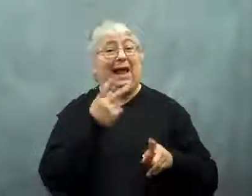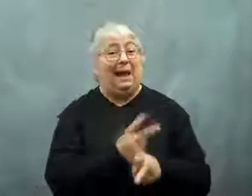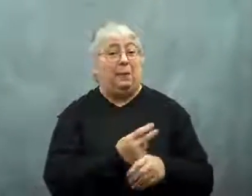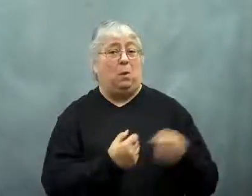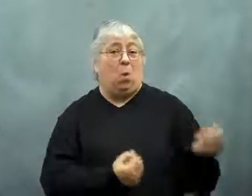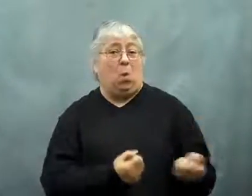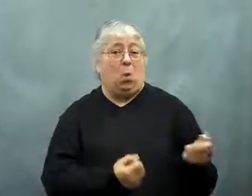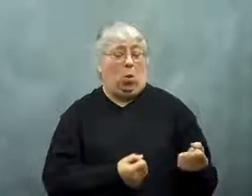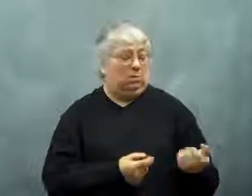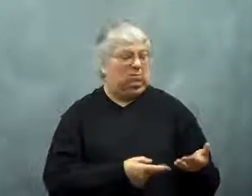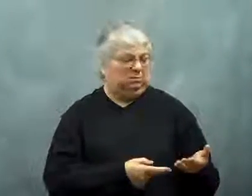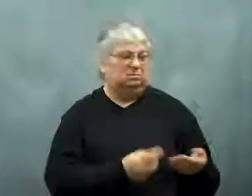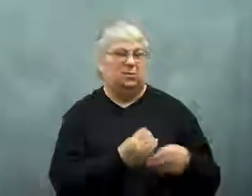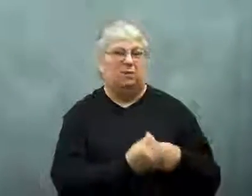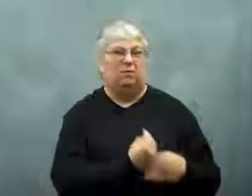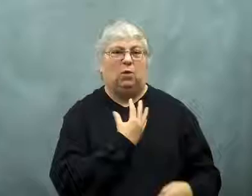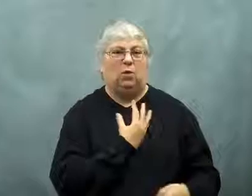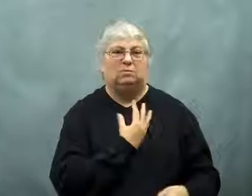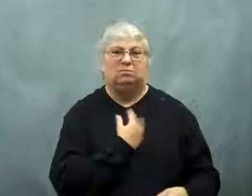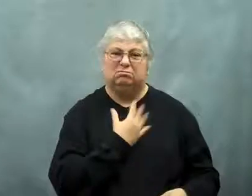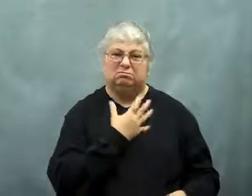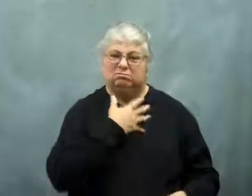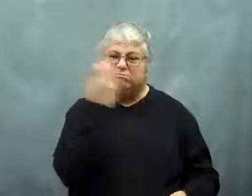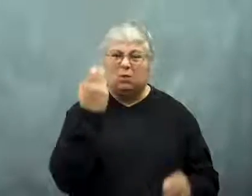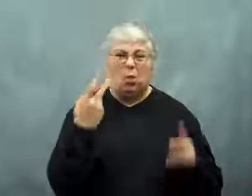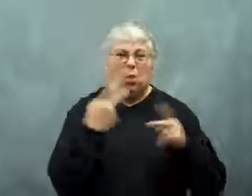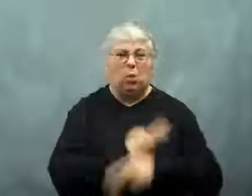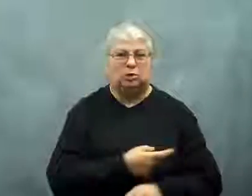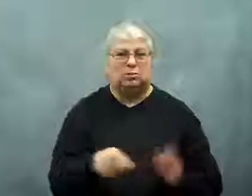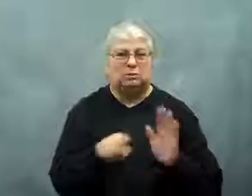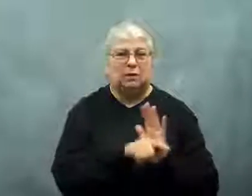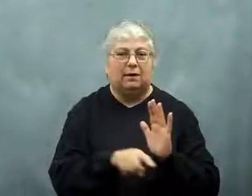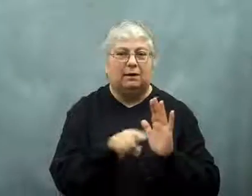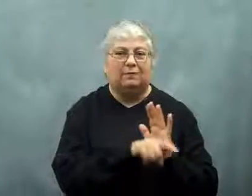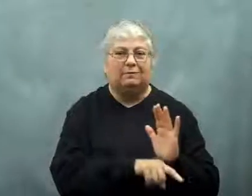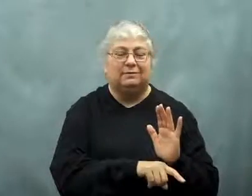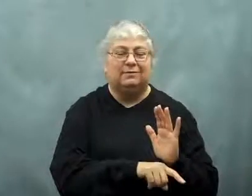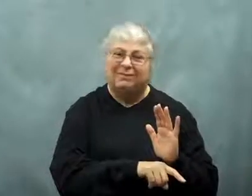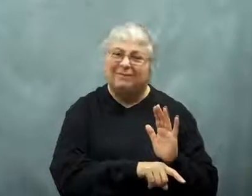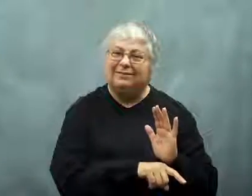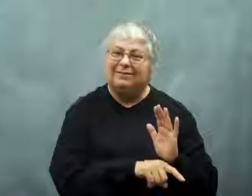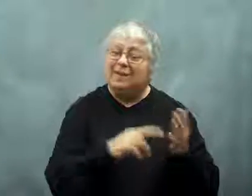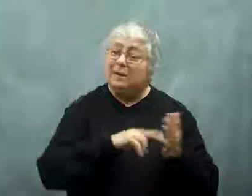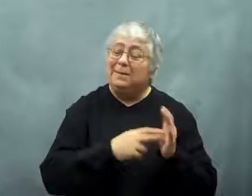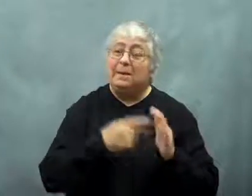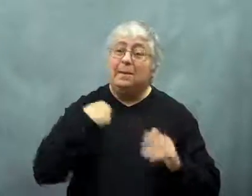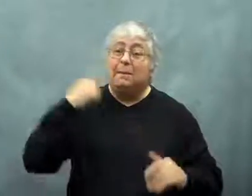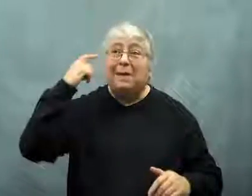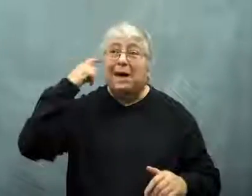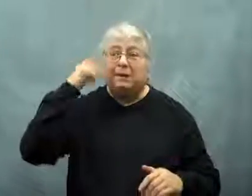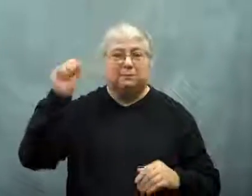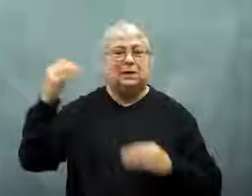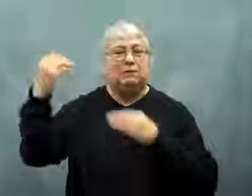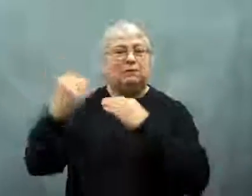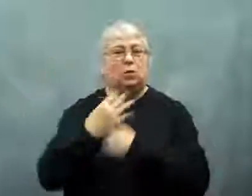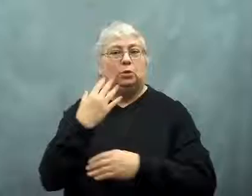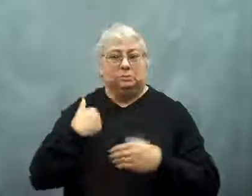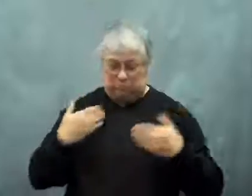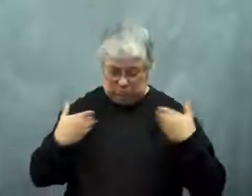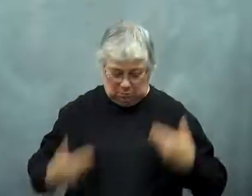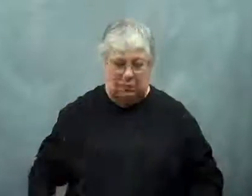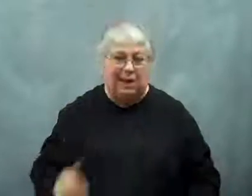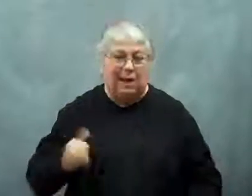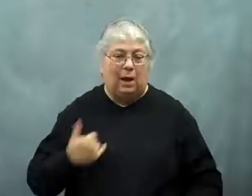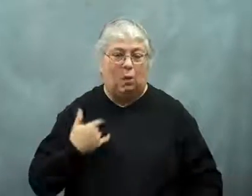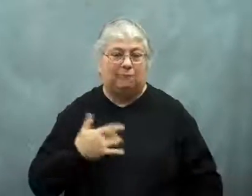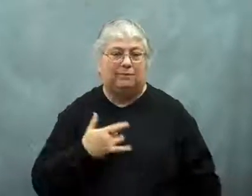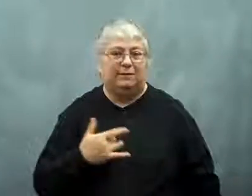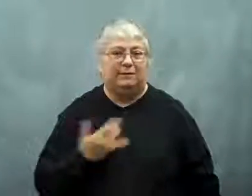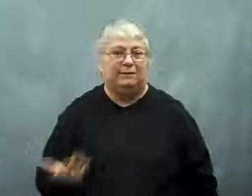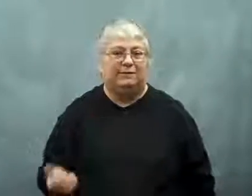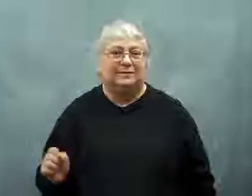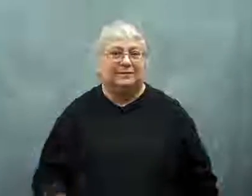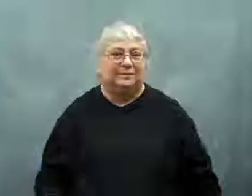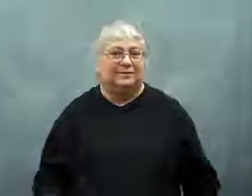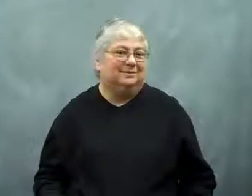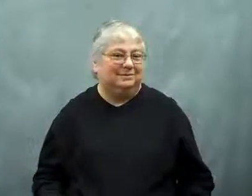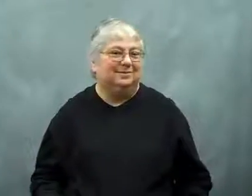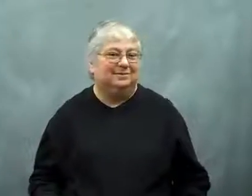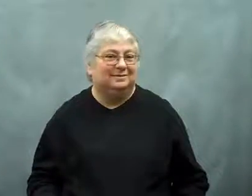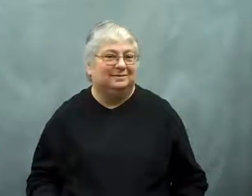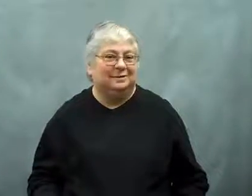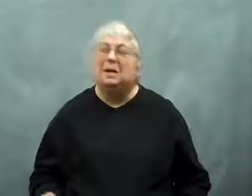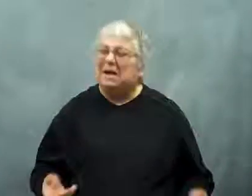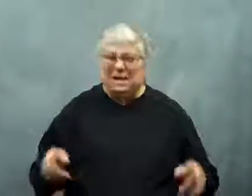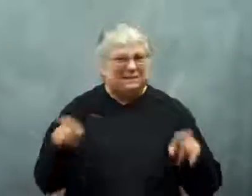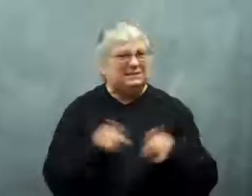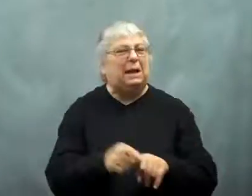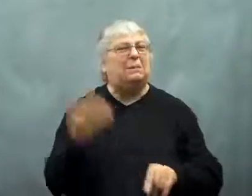and kept their notes tended to become even more negative.